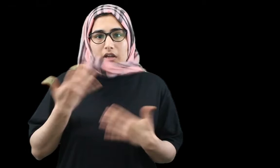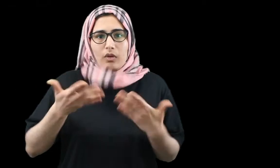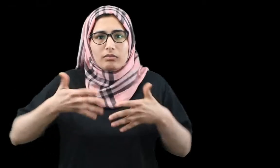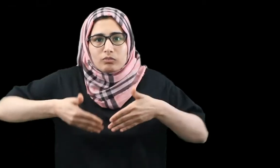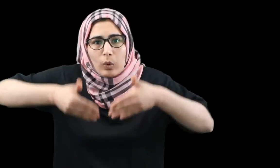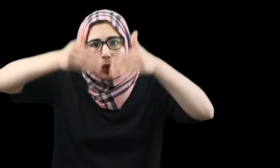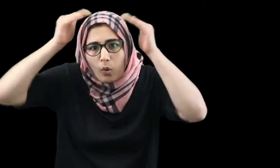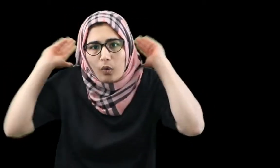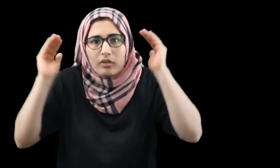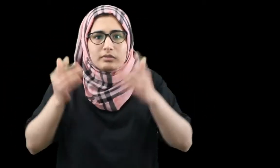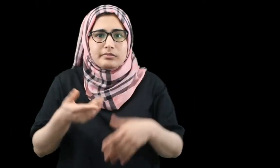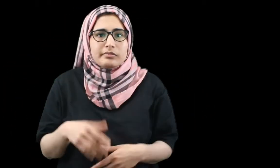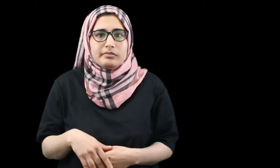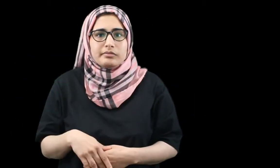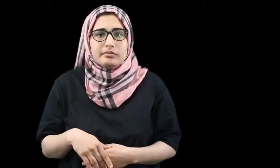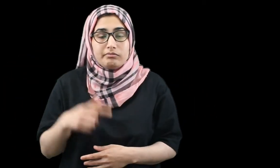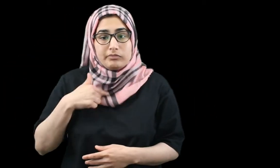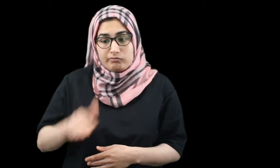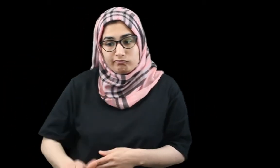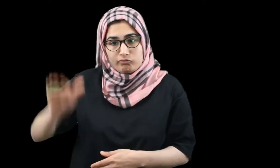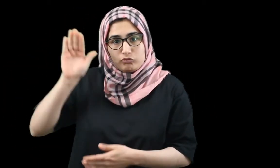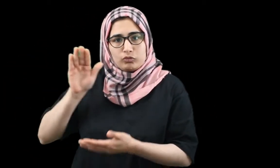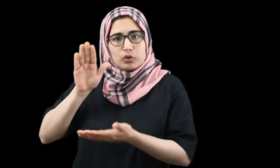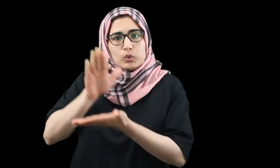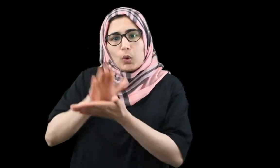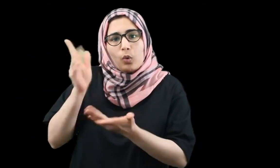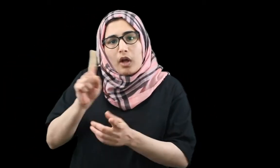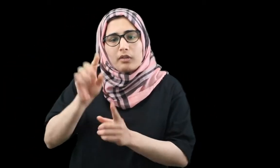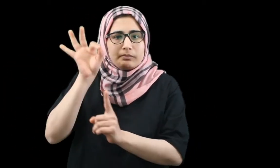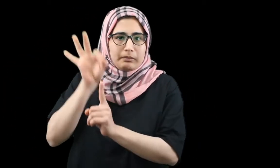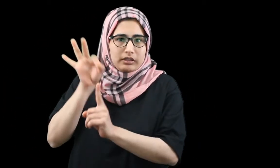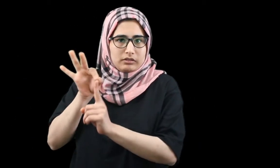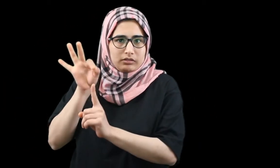Sometimes it feels overwhelming. I grew up and went to school in Pakistan.